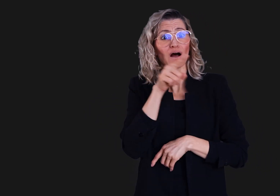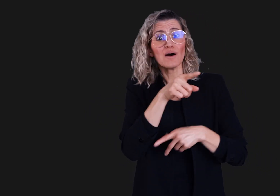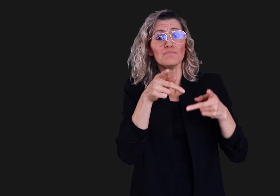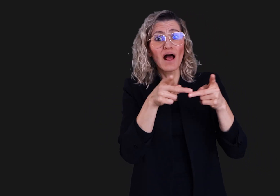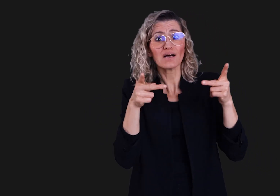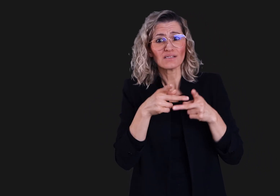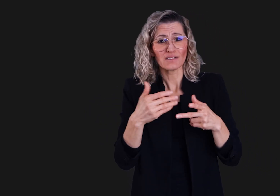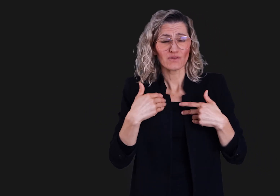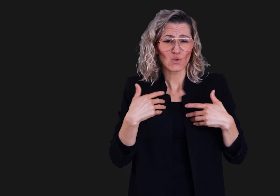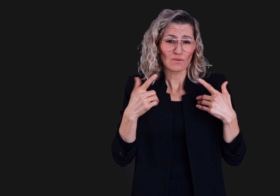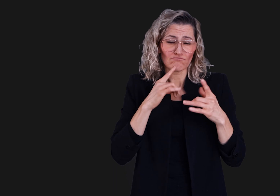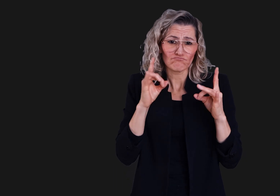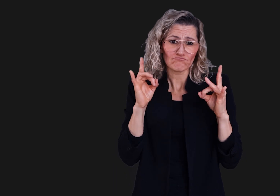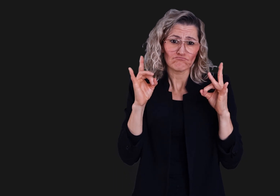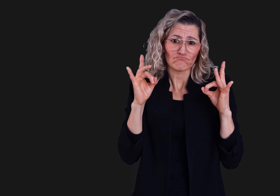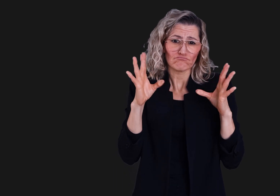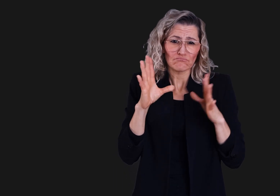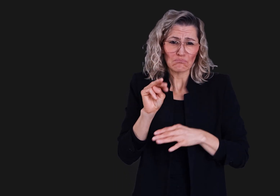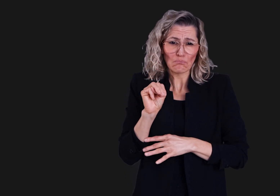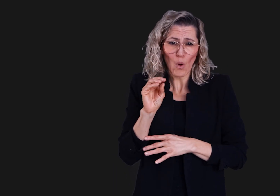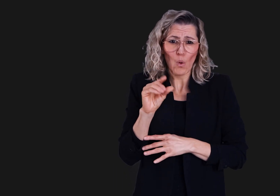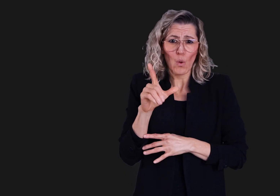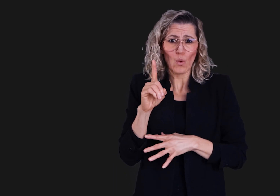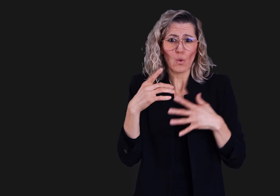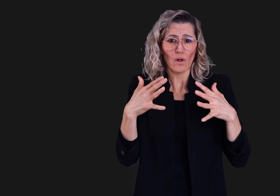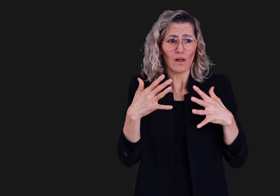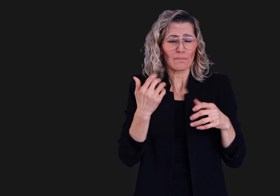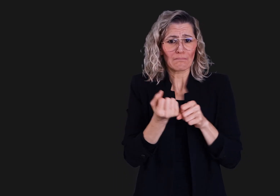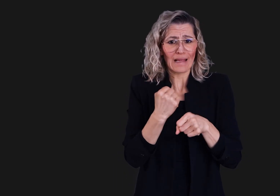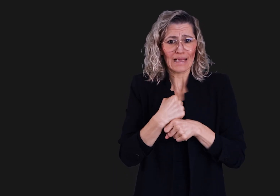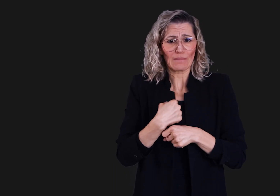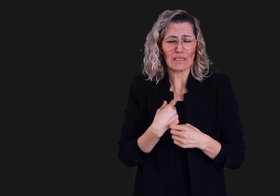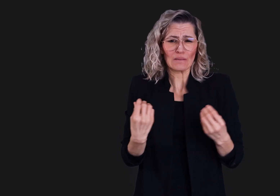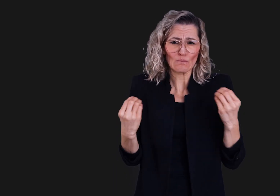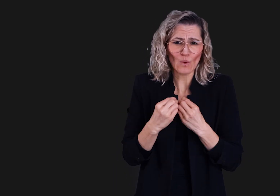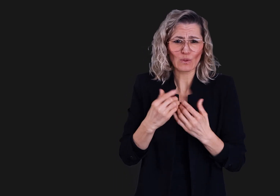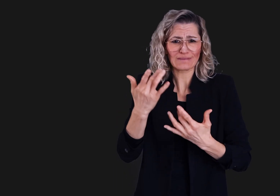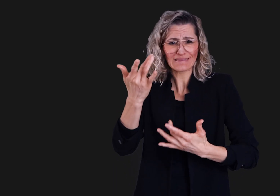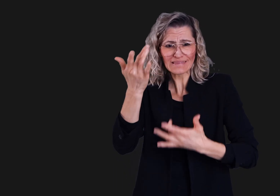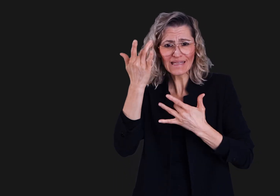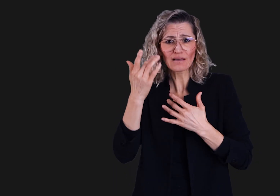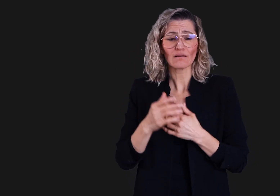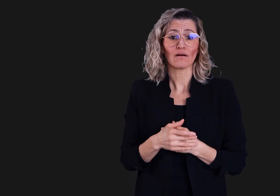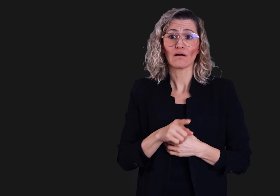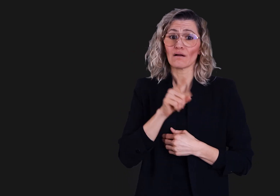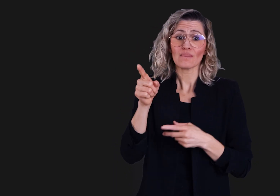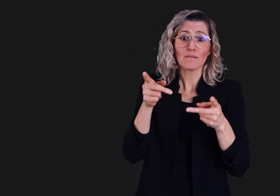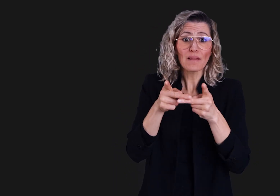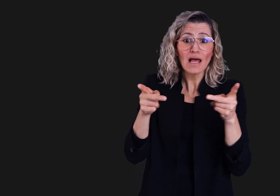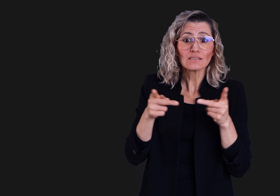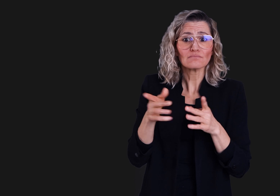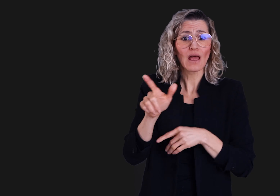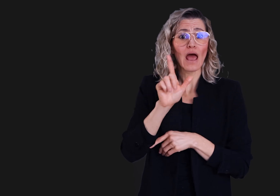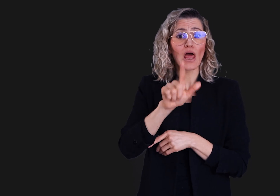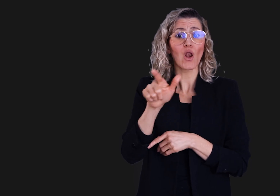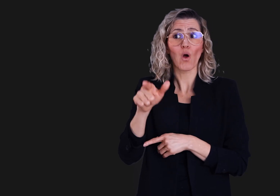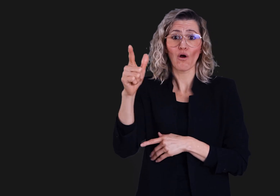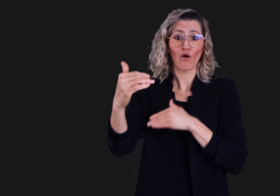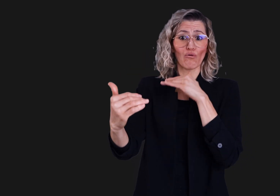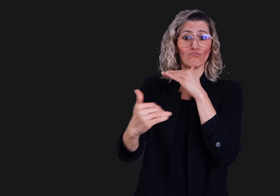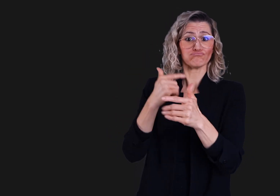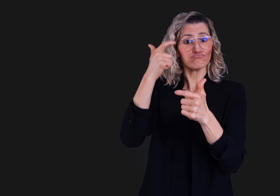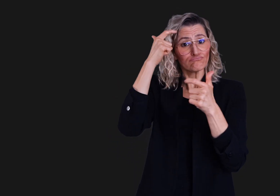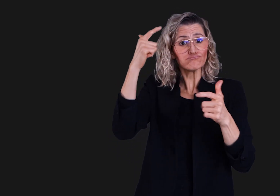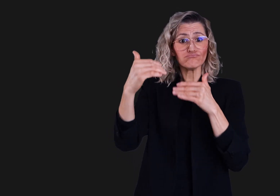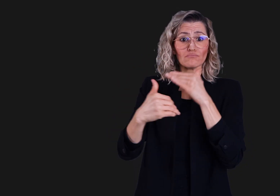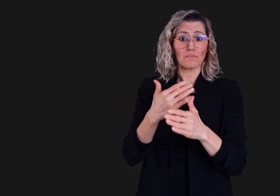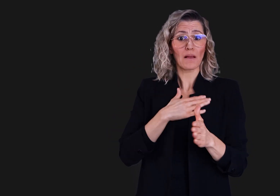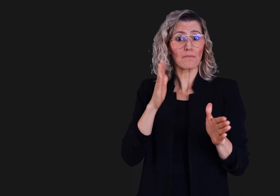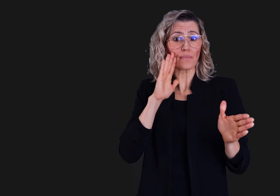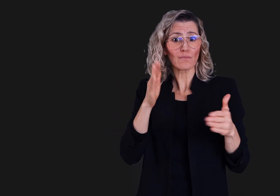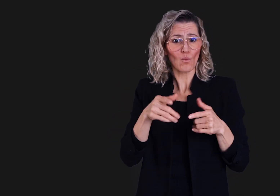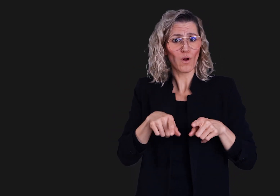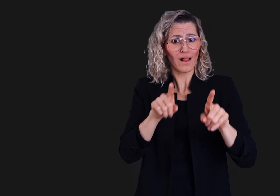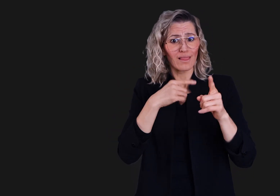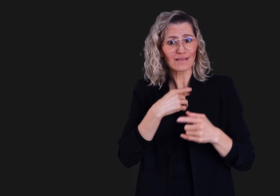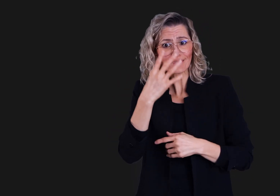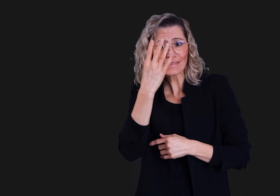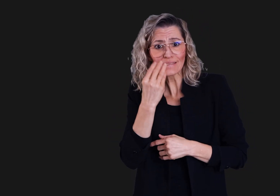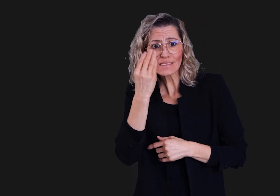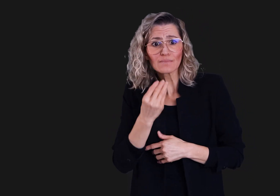places that had so much mold it was making me sicker, places where the landlord walked into my bedroom while I was sleeping,